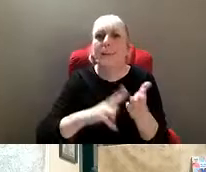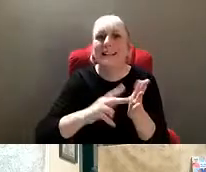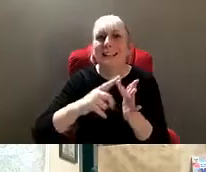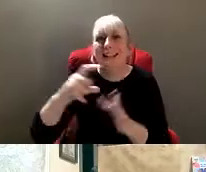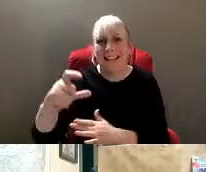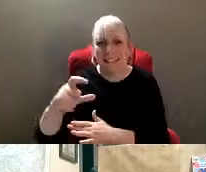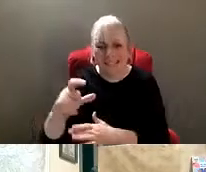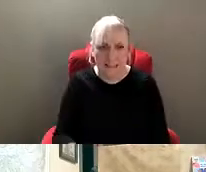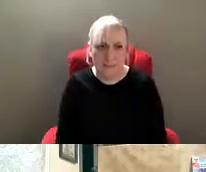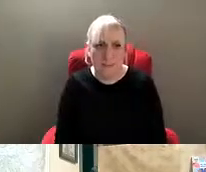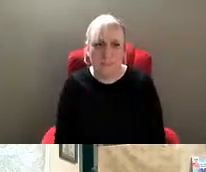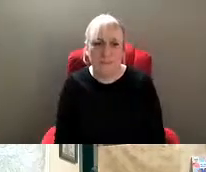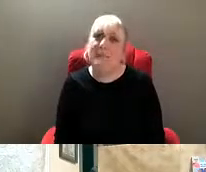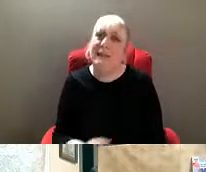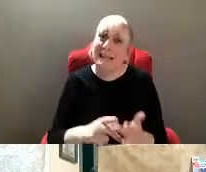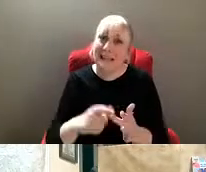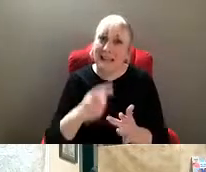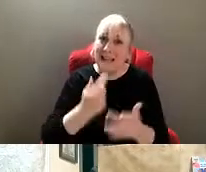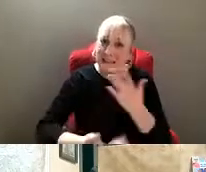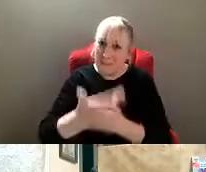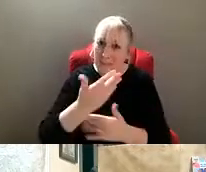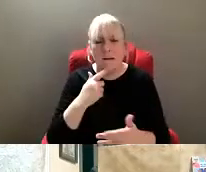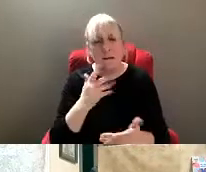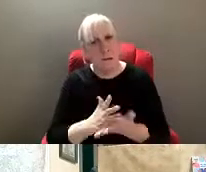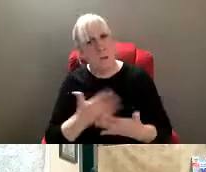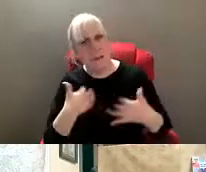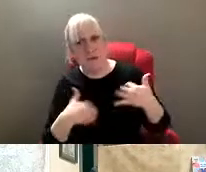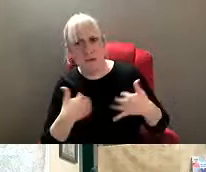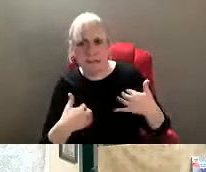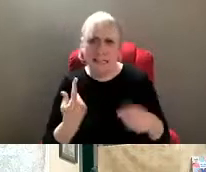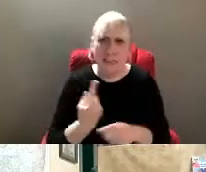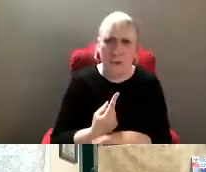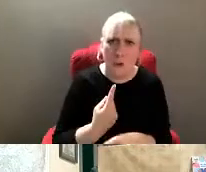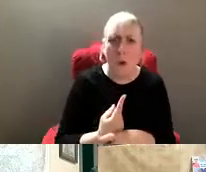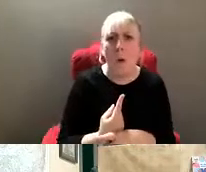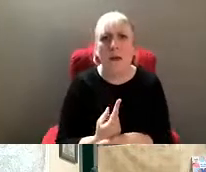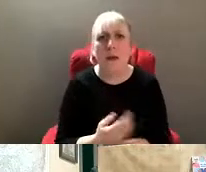share that is very interesting talk from the panel there are two questions and thoughts